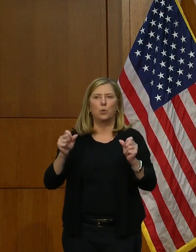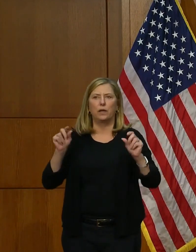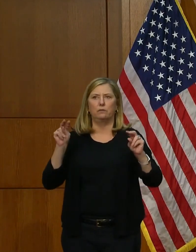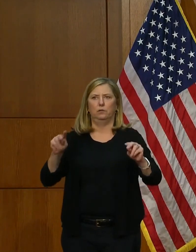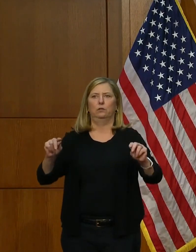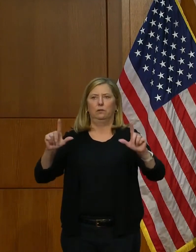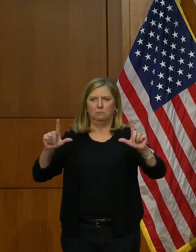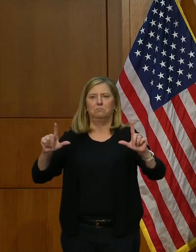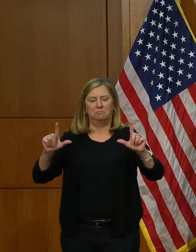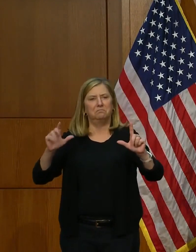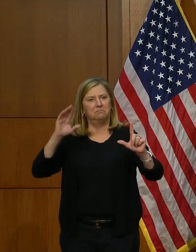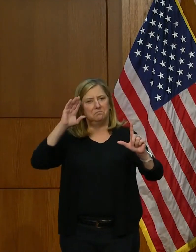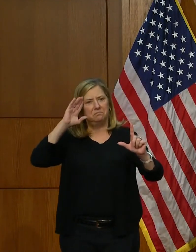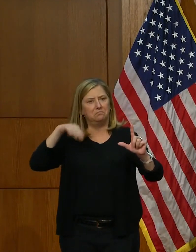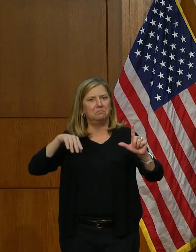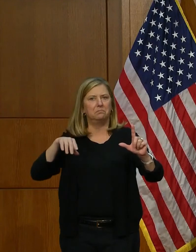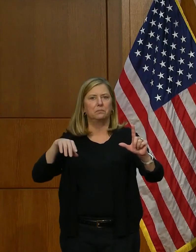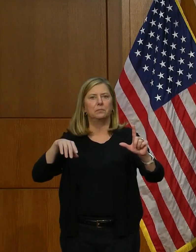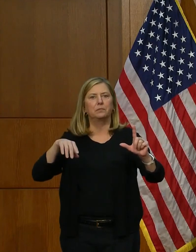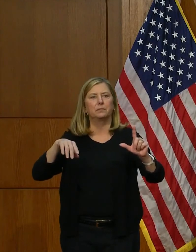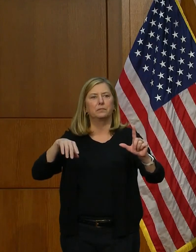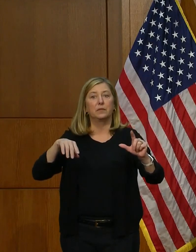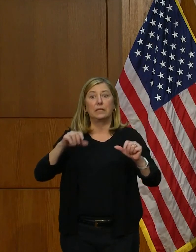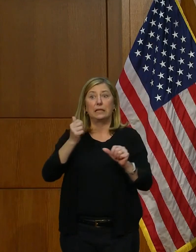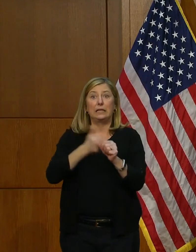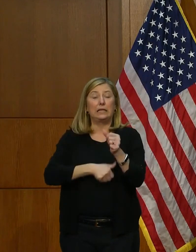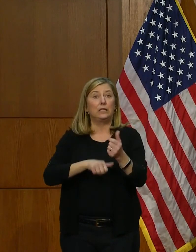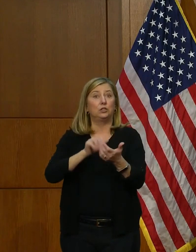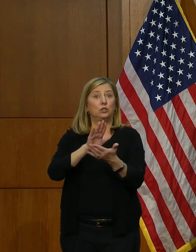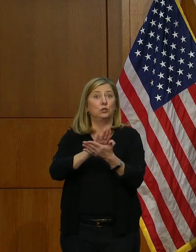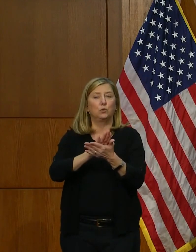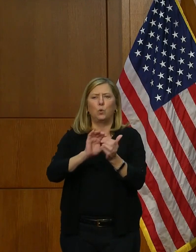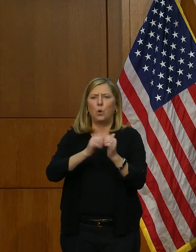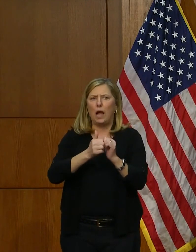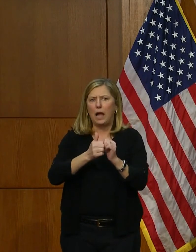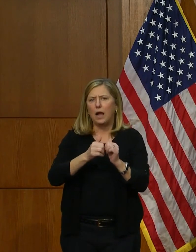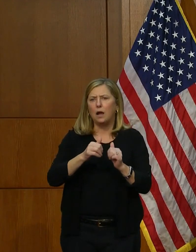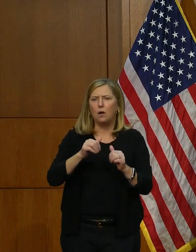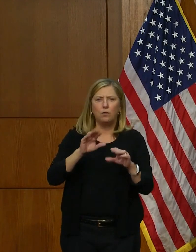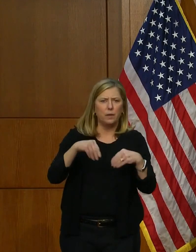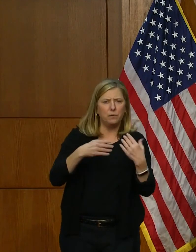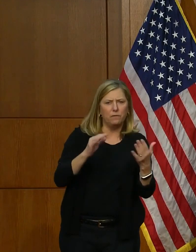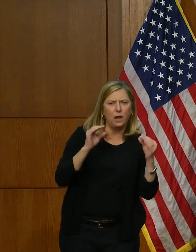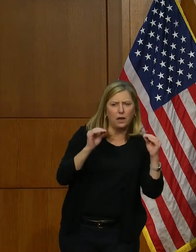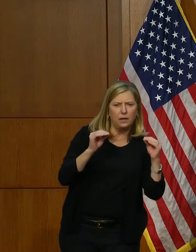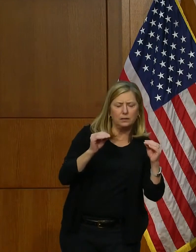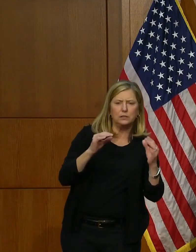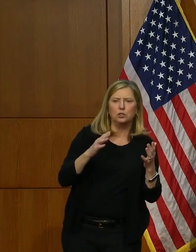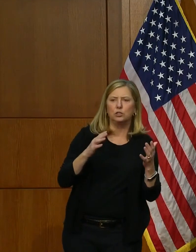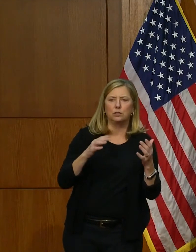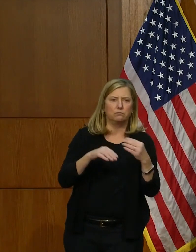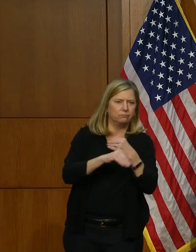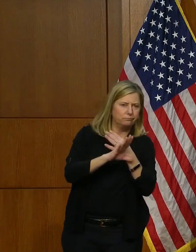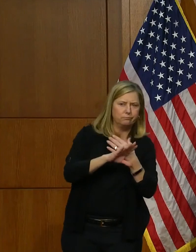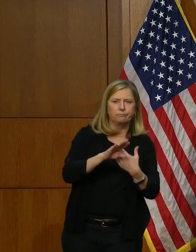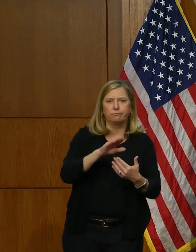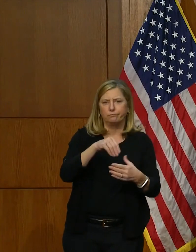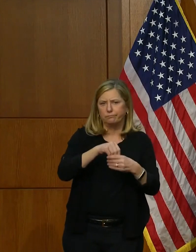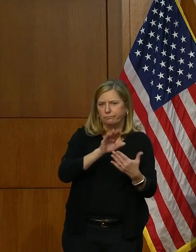WE RELEASE A MAP ON OUR WEBSITE. THAT'S A SNAPSHOT OF WHAT THE MODALITY OF OPENING IS IN EVERY SCHOOL DIVISION. WE UPDATE THAT